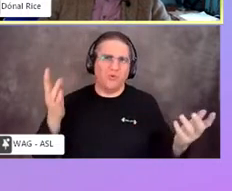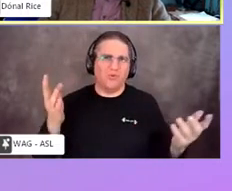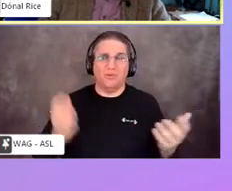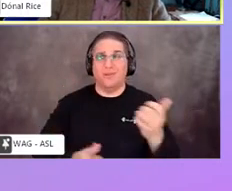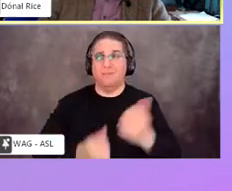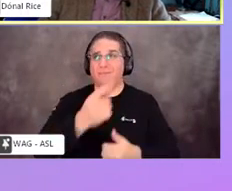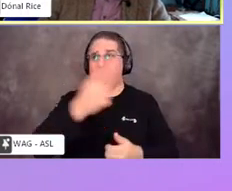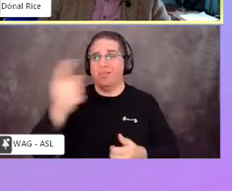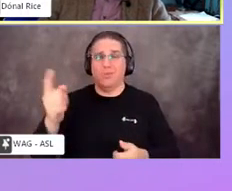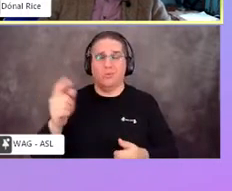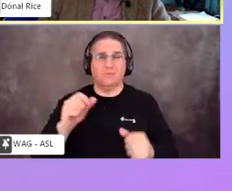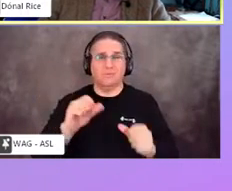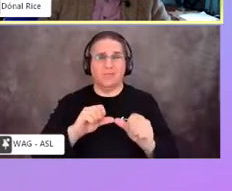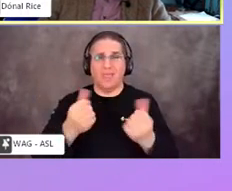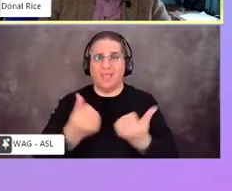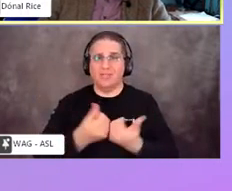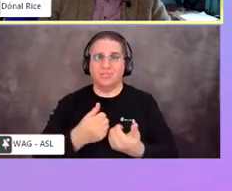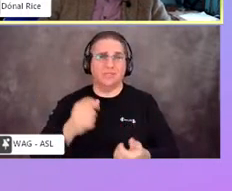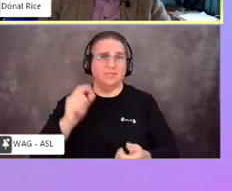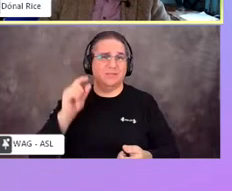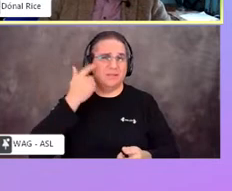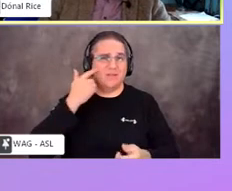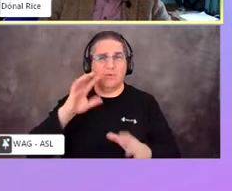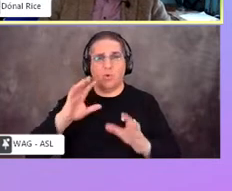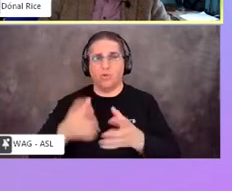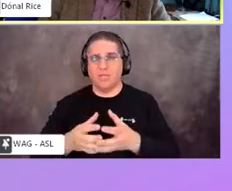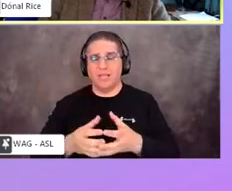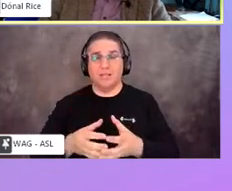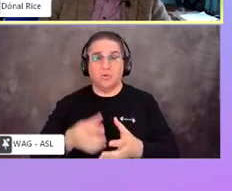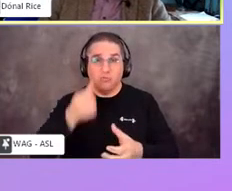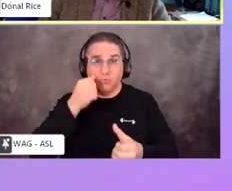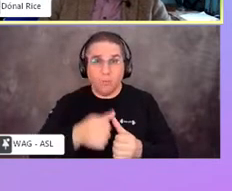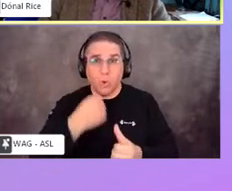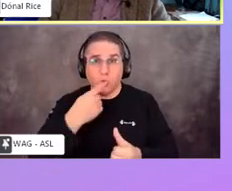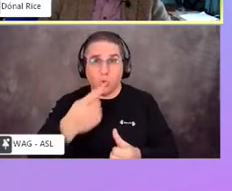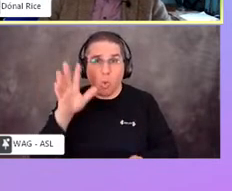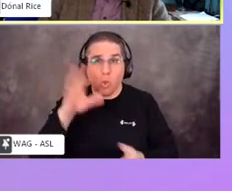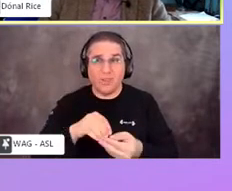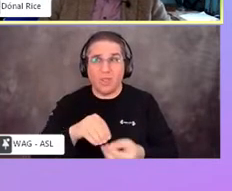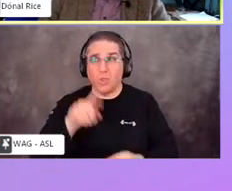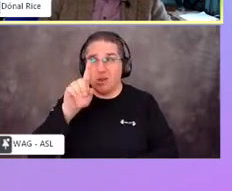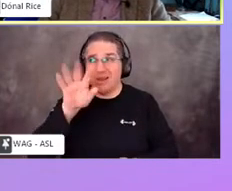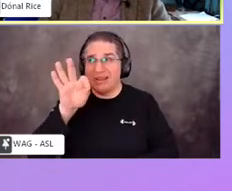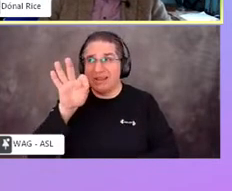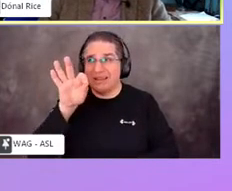data, is there are lots of low hanging fruits period